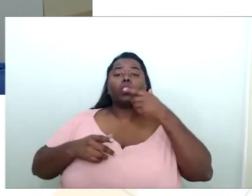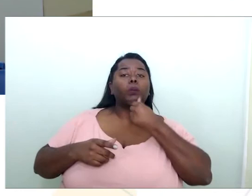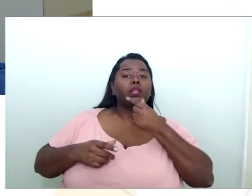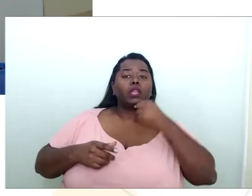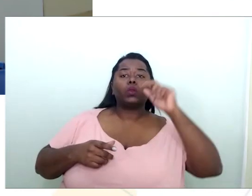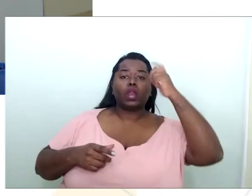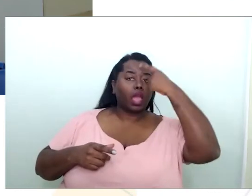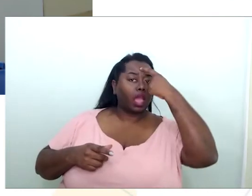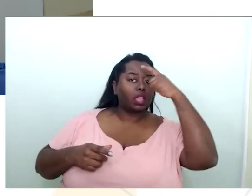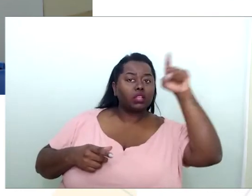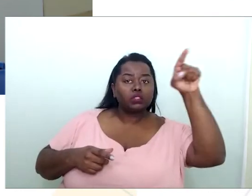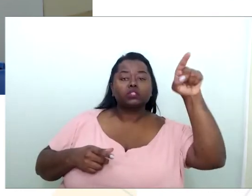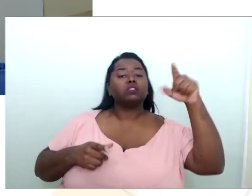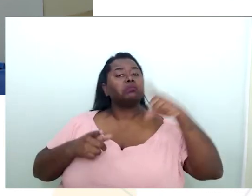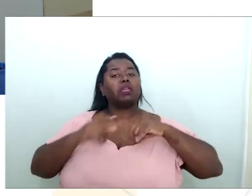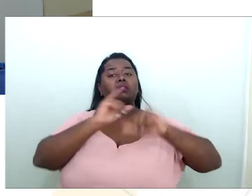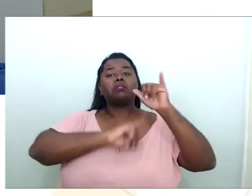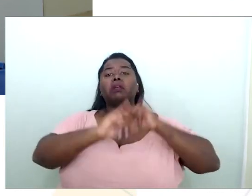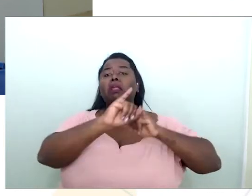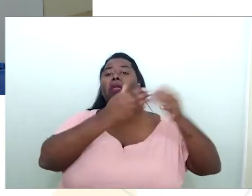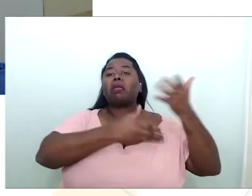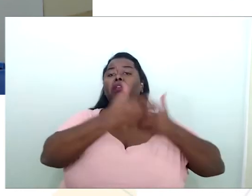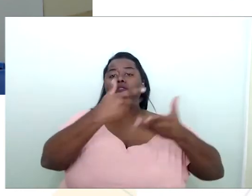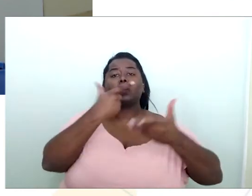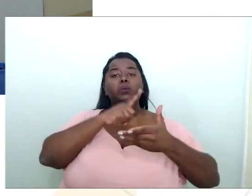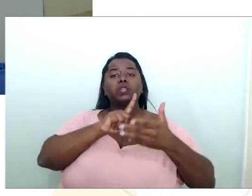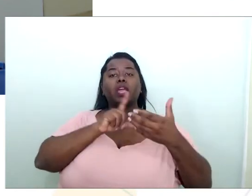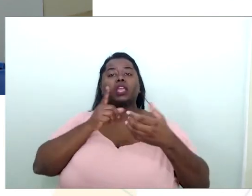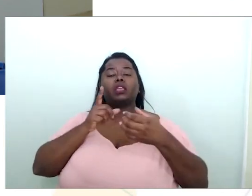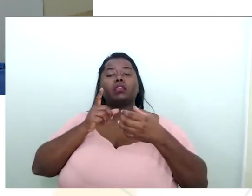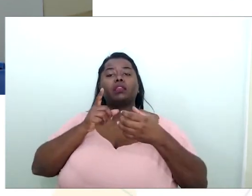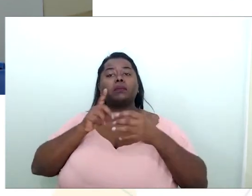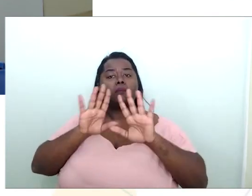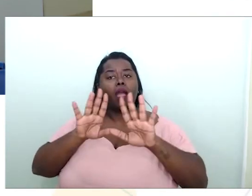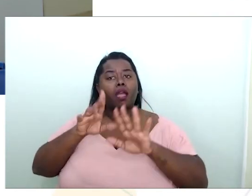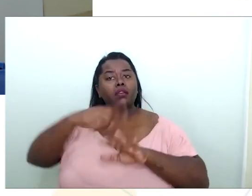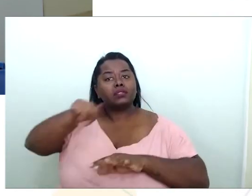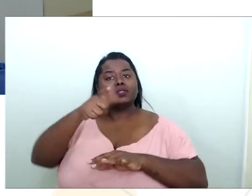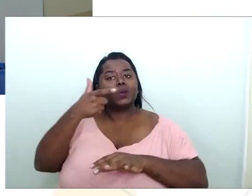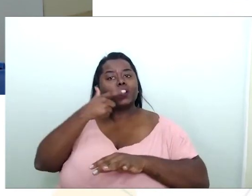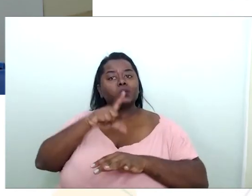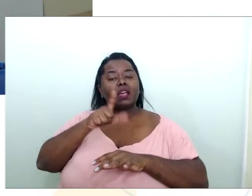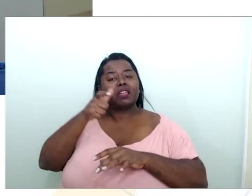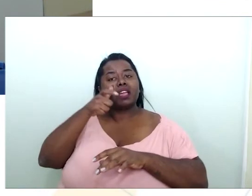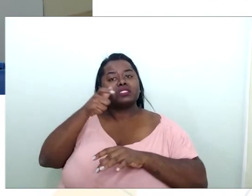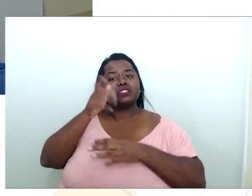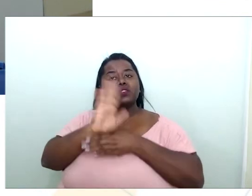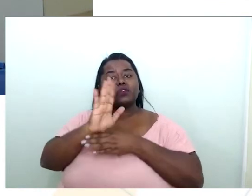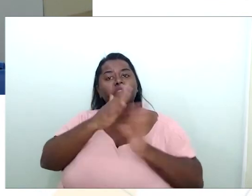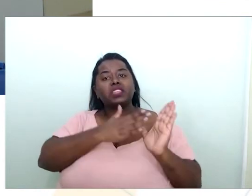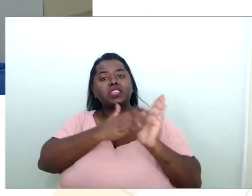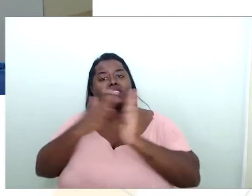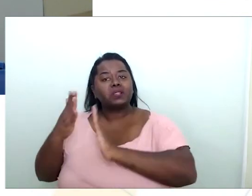Nobel Prize winning professor now good or bad that video is still